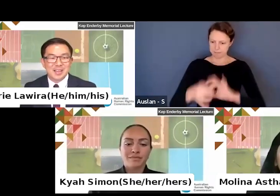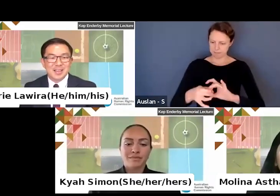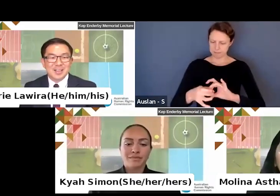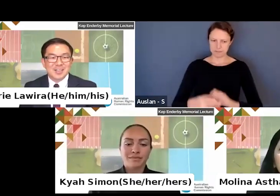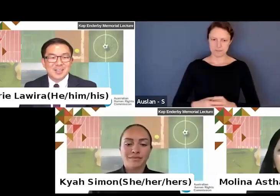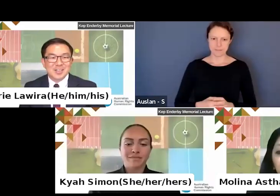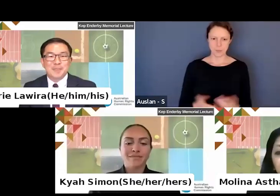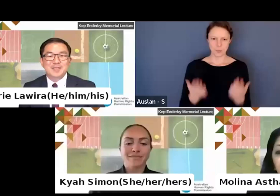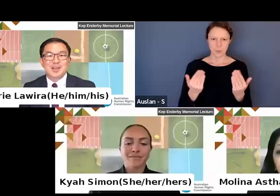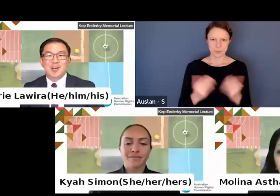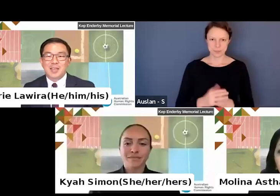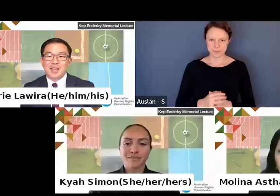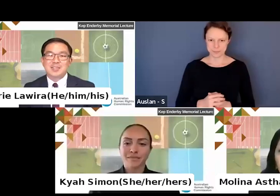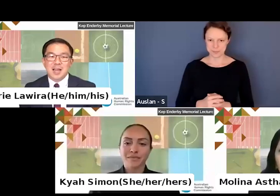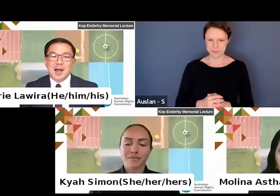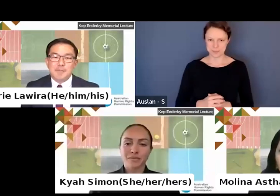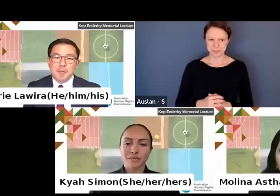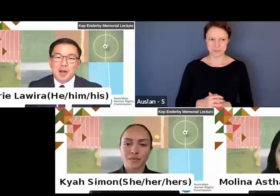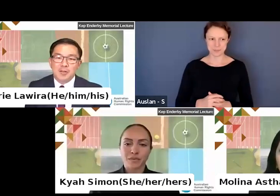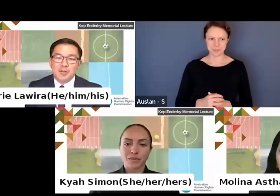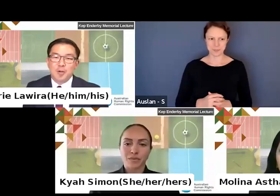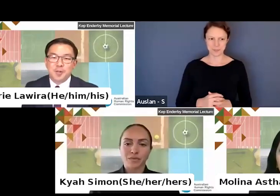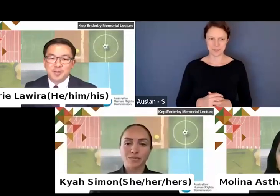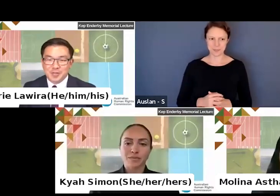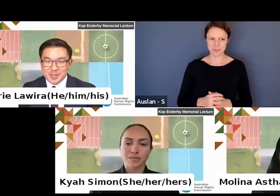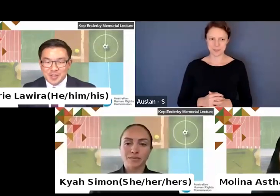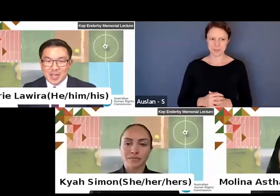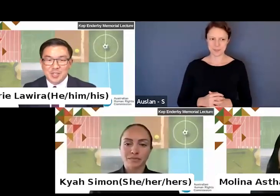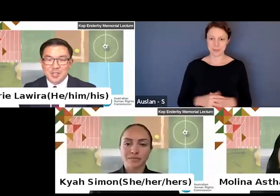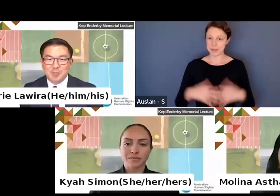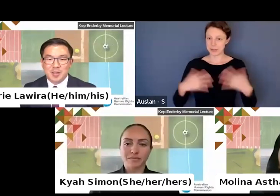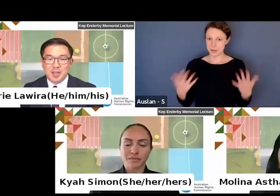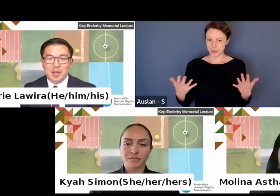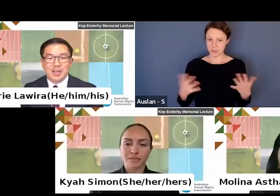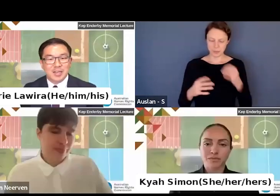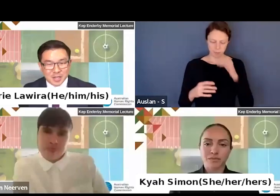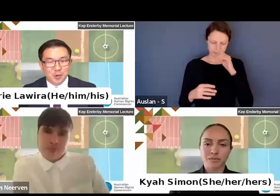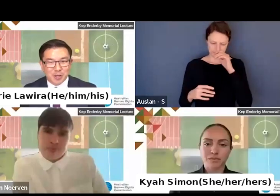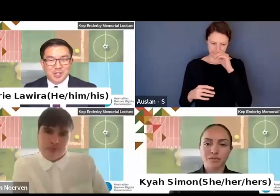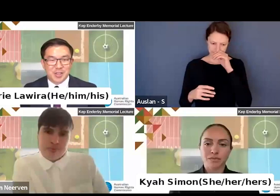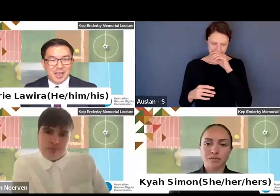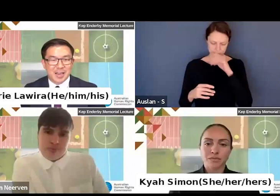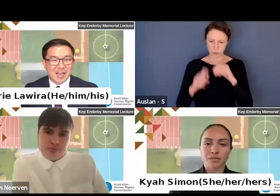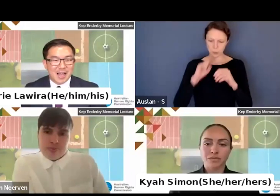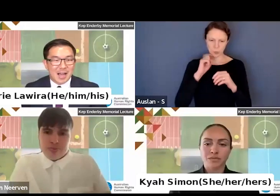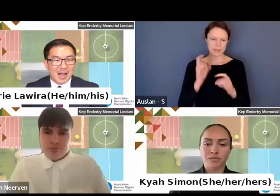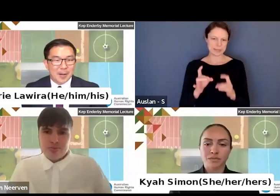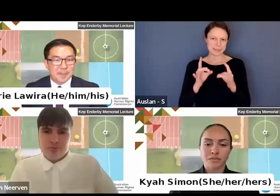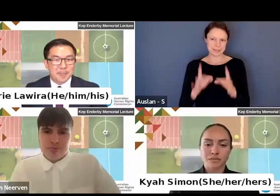Thank you. So I guess I'll throw open the discussion with an initial question that